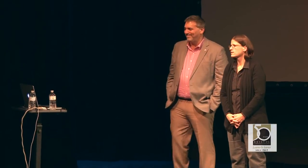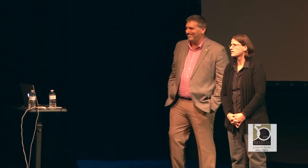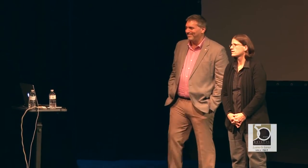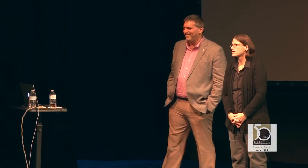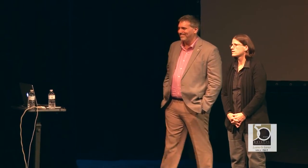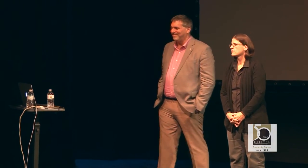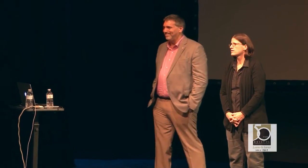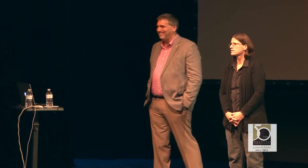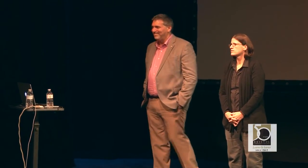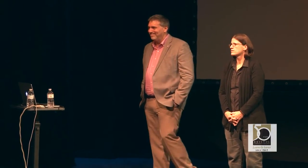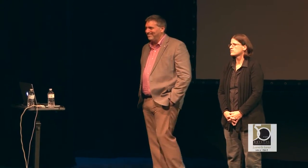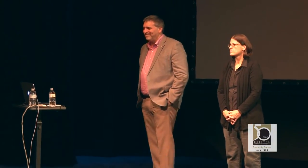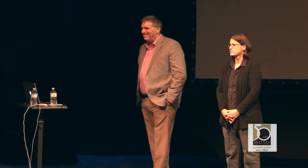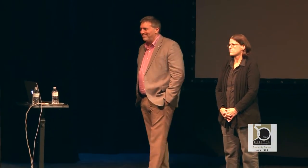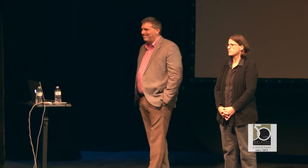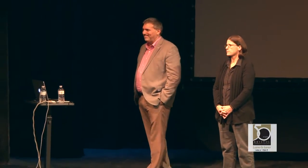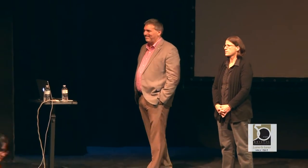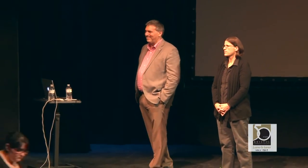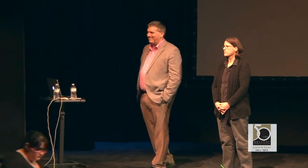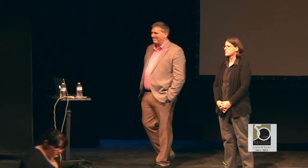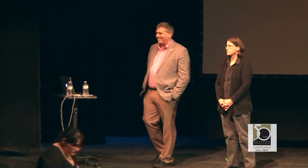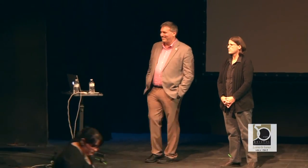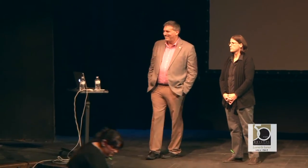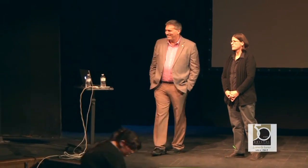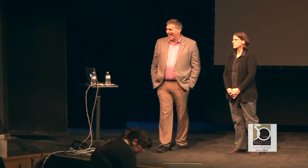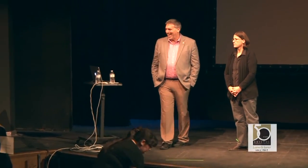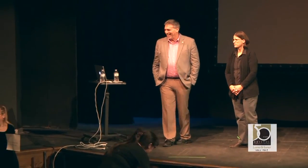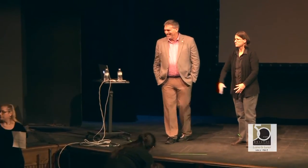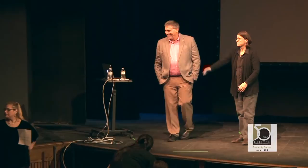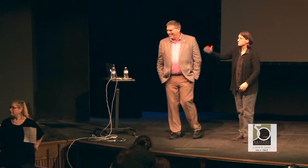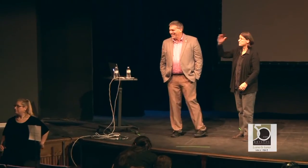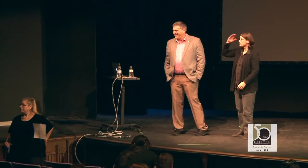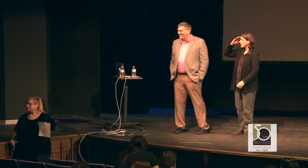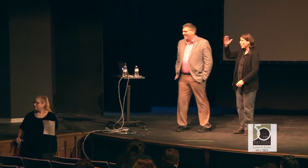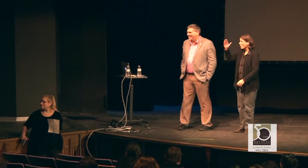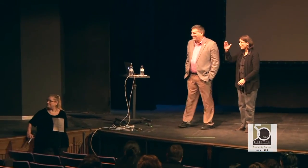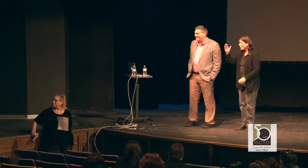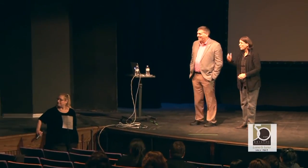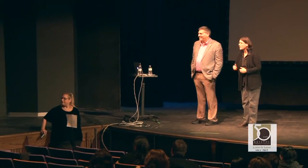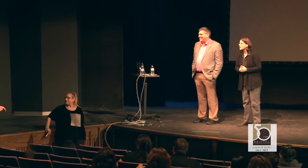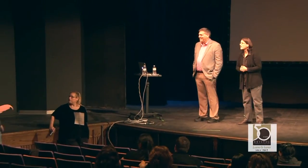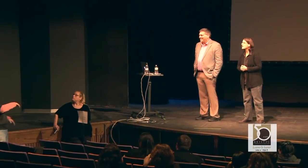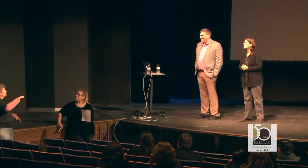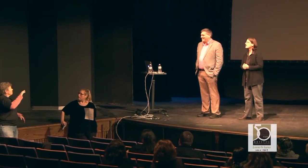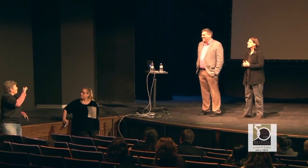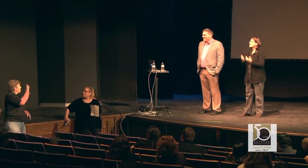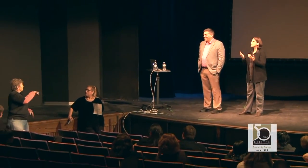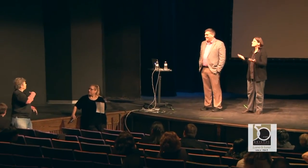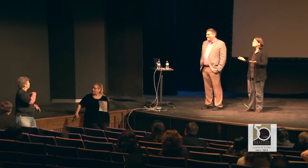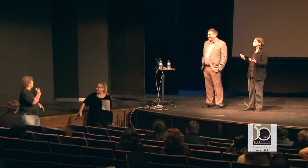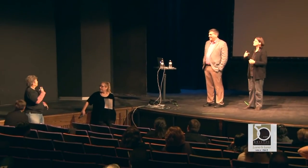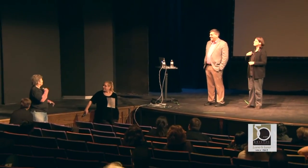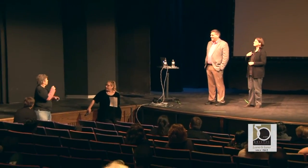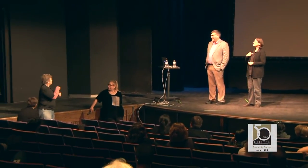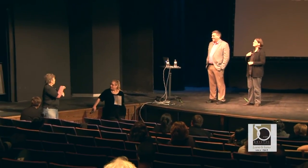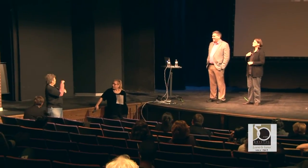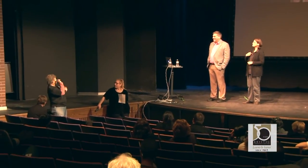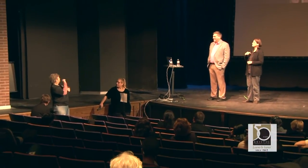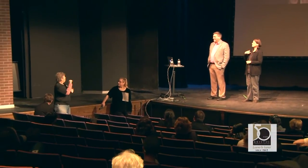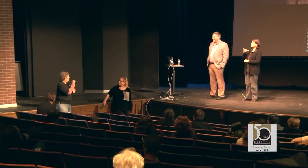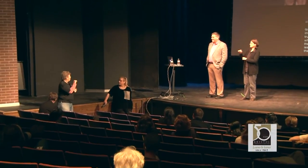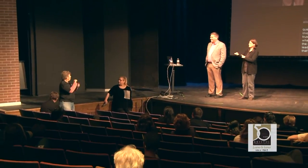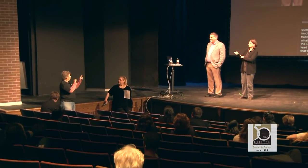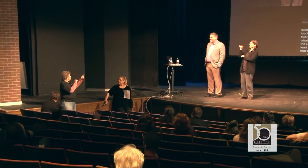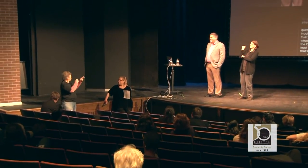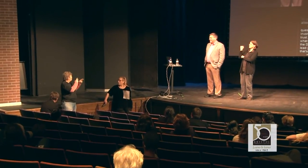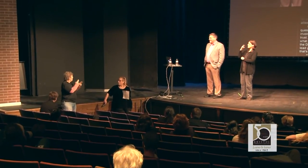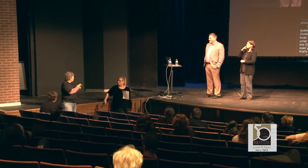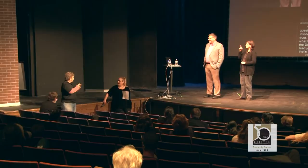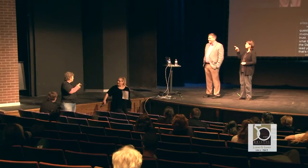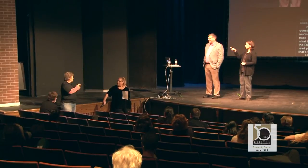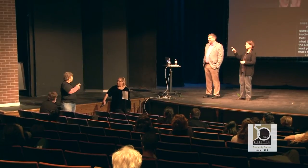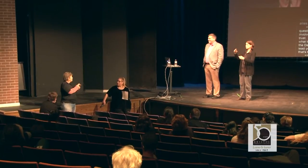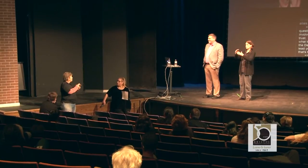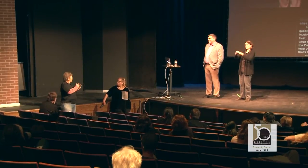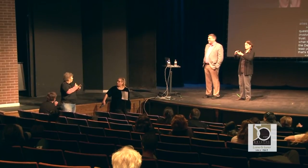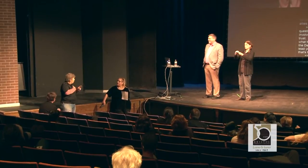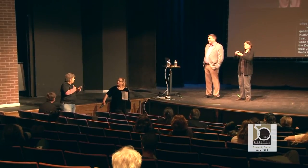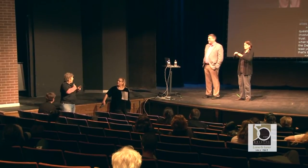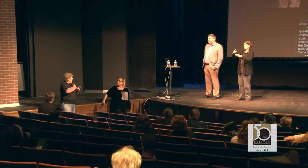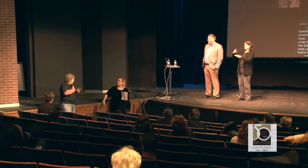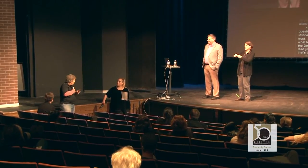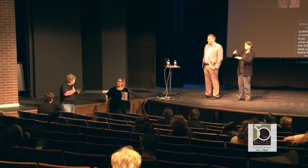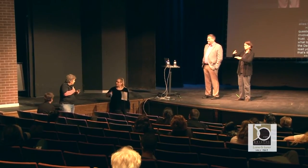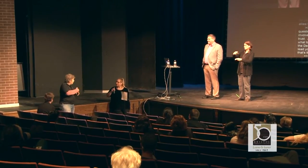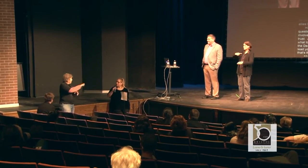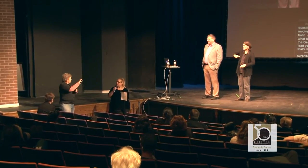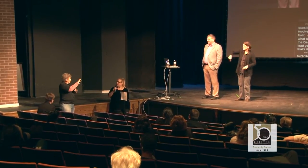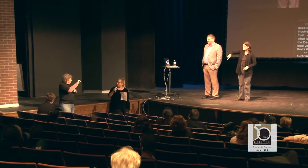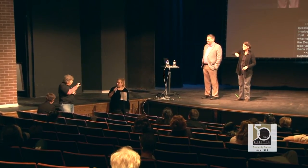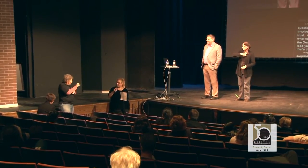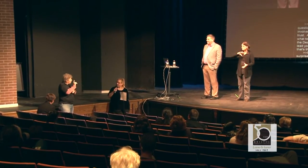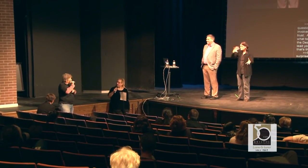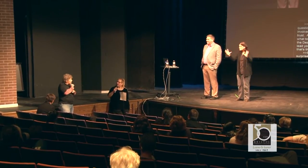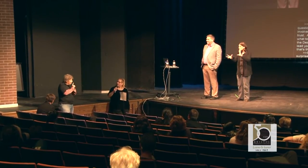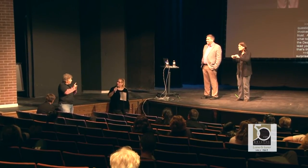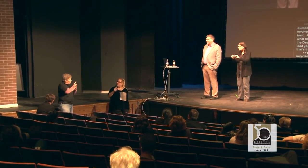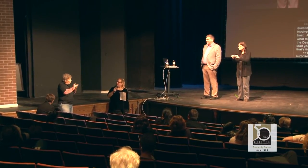Hello. Wow, I was really surprised at some of the things that you